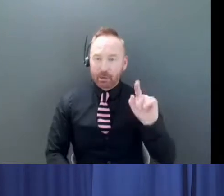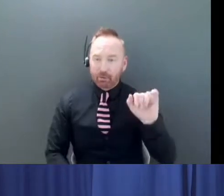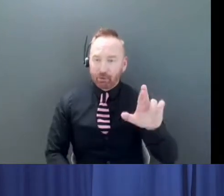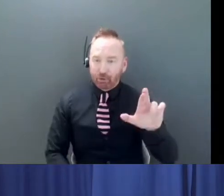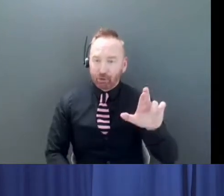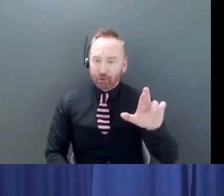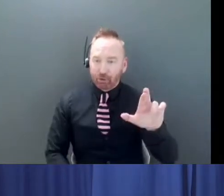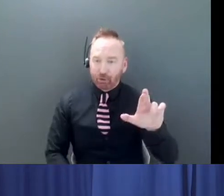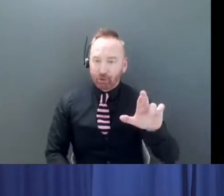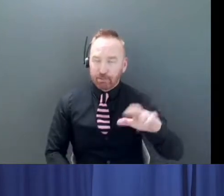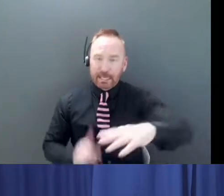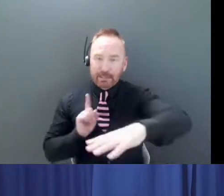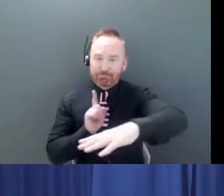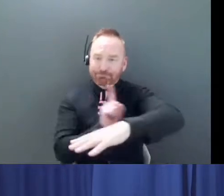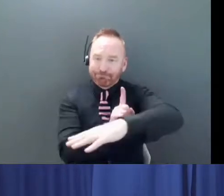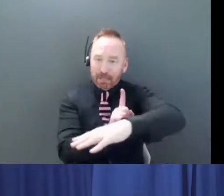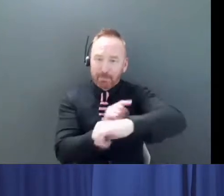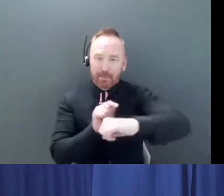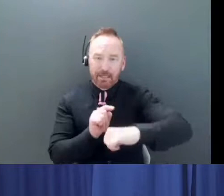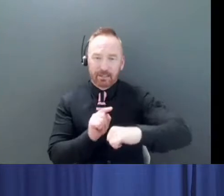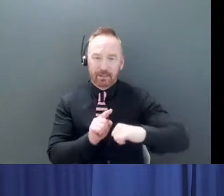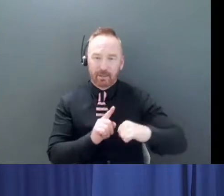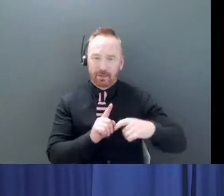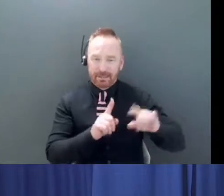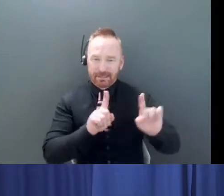onerous for the establishments to seat customers at the counter.